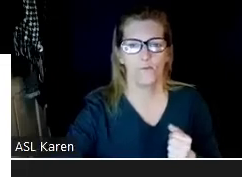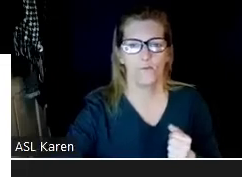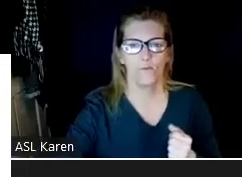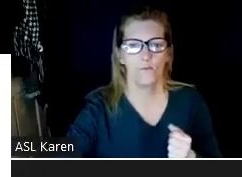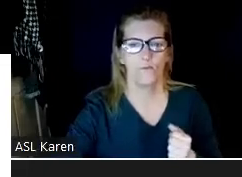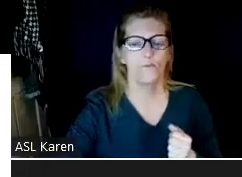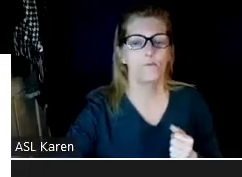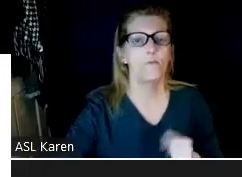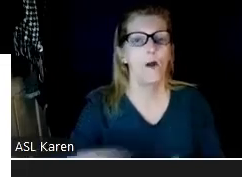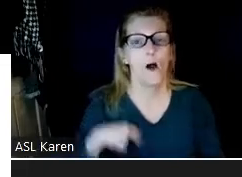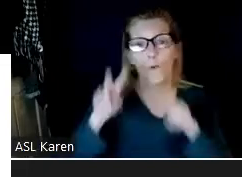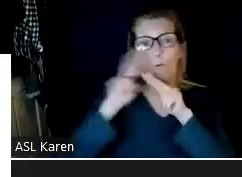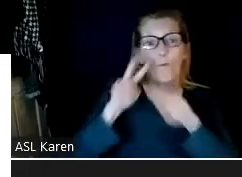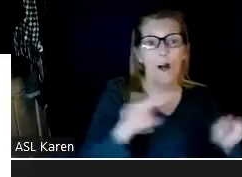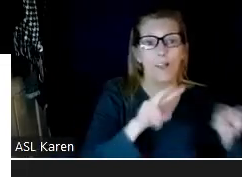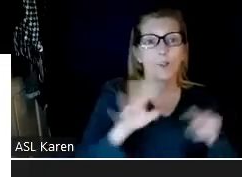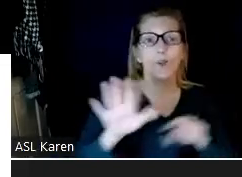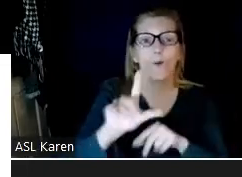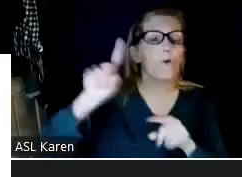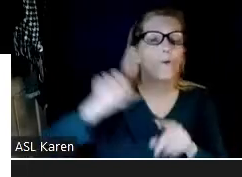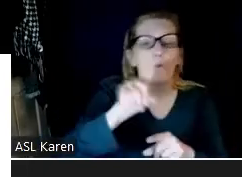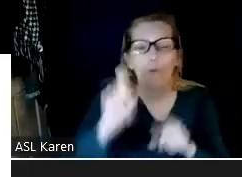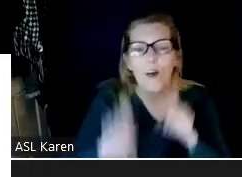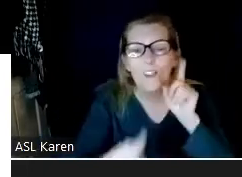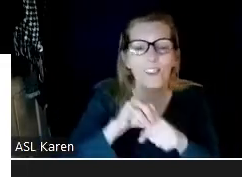15:03:36 I'll pause briefly for anyone, concerns, 15:03:42 and seeing them. Thank you. It looks like we go ahead and start the recording. 15:03:51 I'll be watching for your questions in the chat during the presentation.